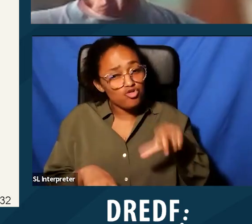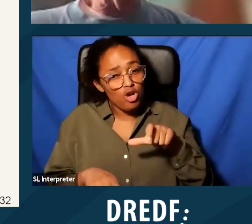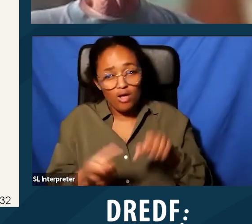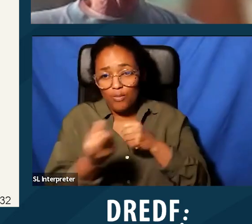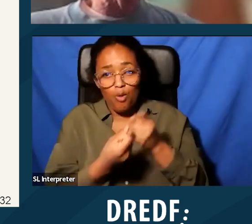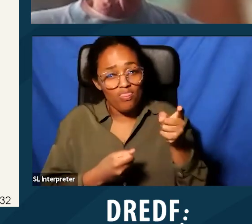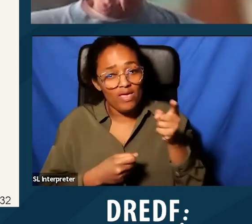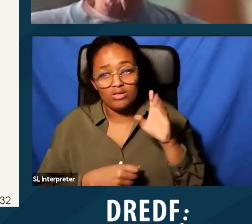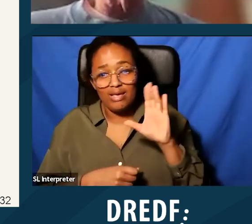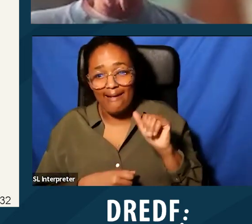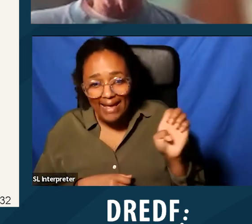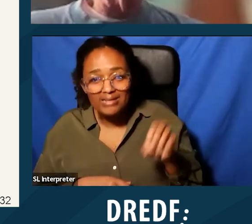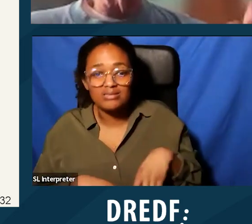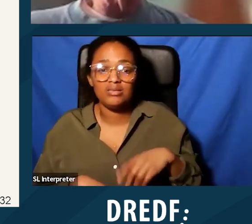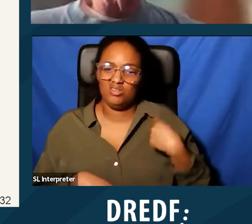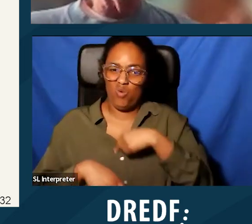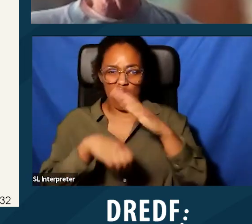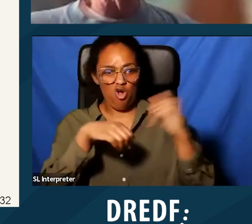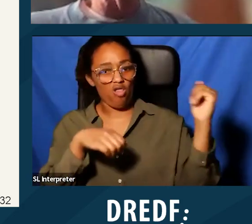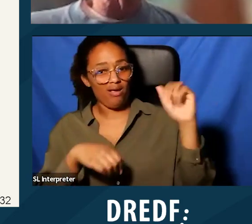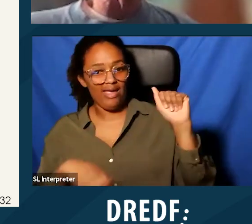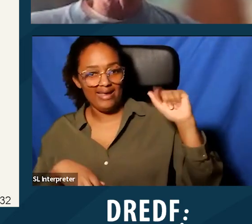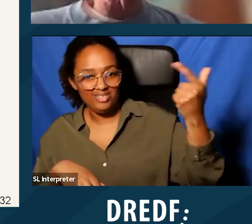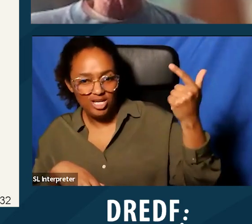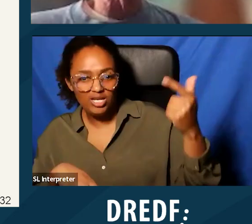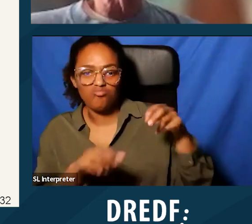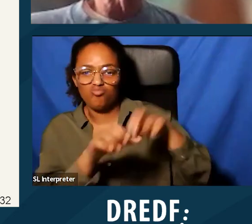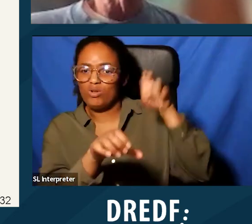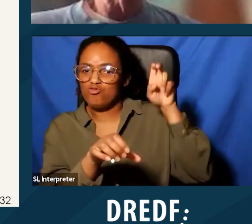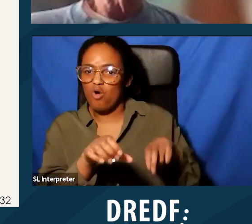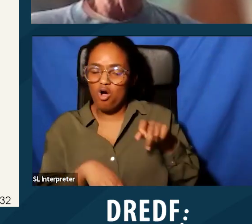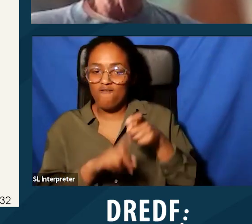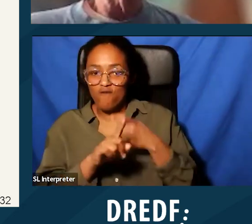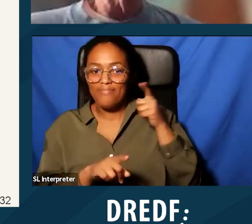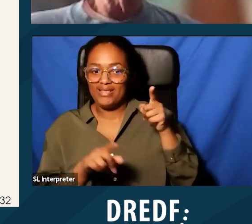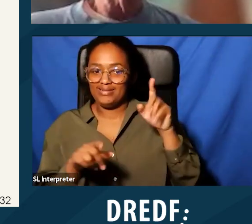and, again, you fill that in with your story, your family's story, and how that affects you,